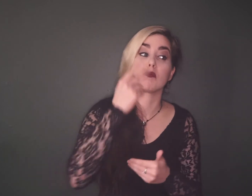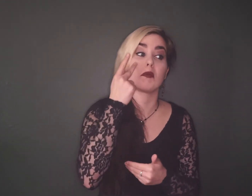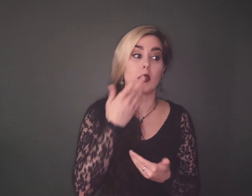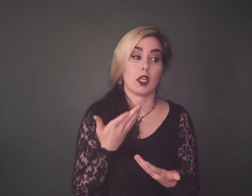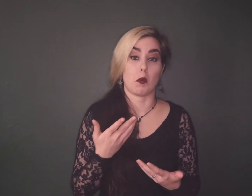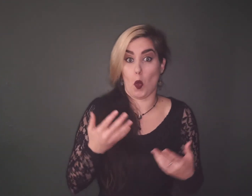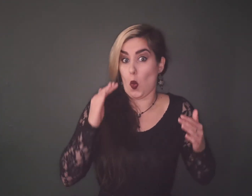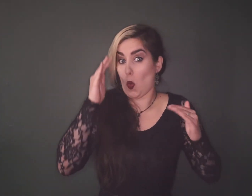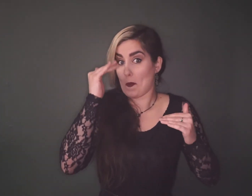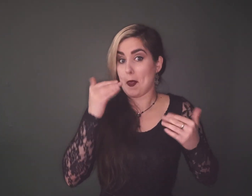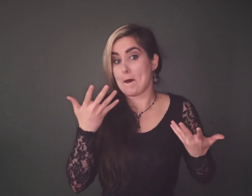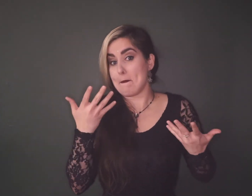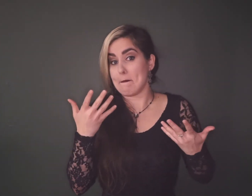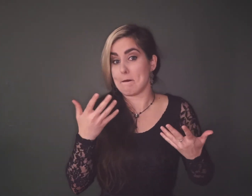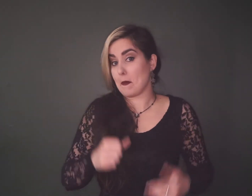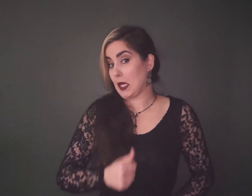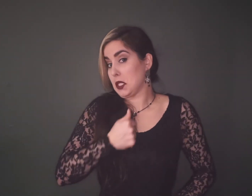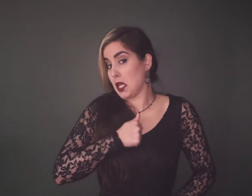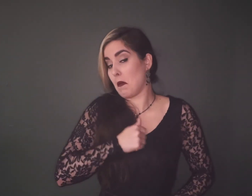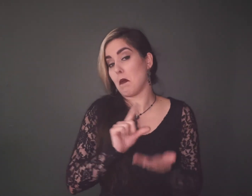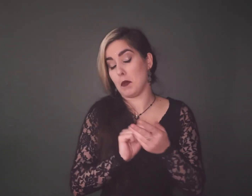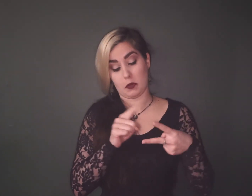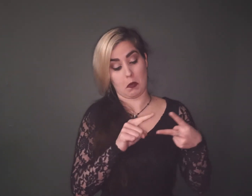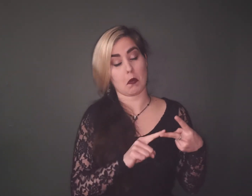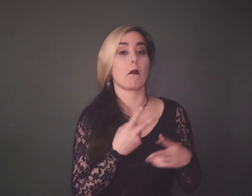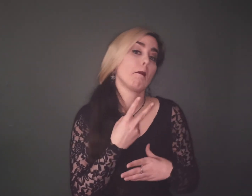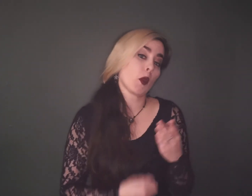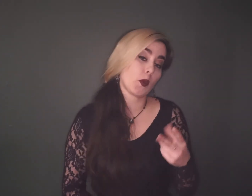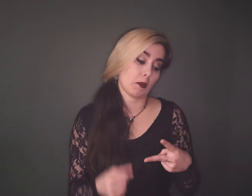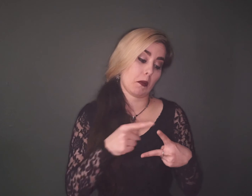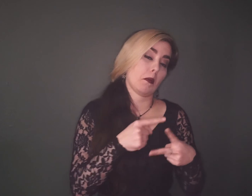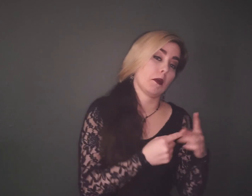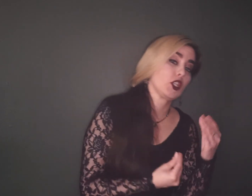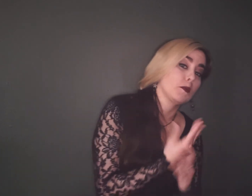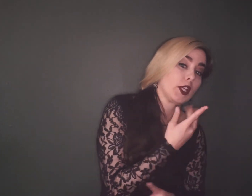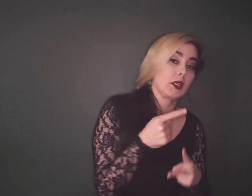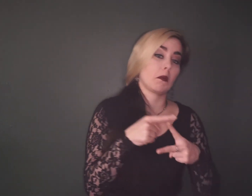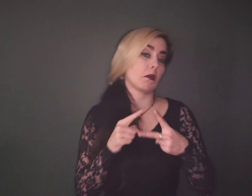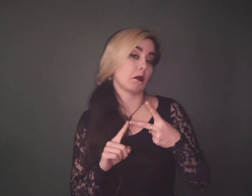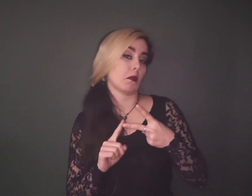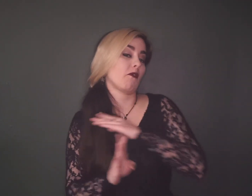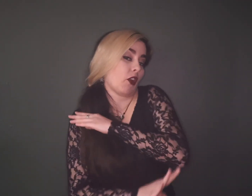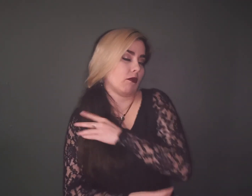So in the future, I'm hoping to possibly self publish them the first in spring and the second and fall, but we'll see!